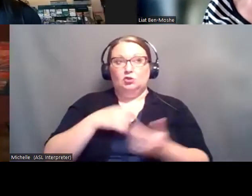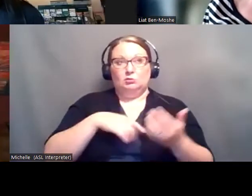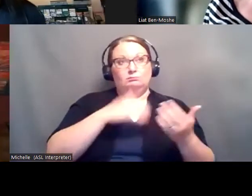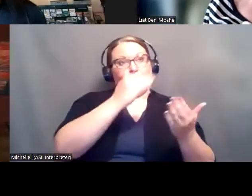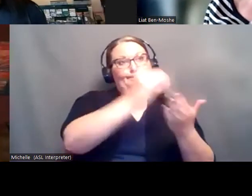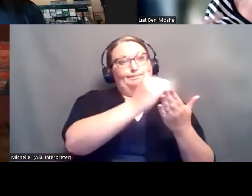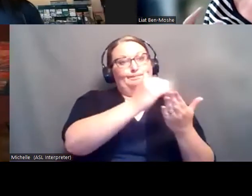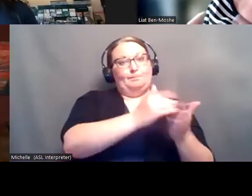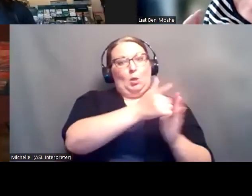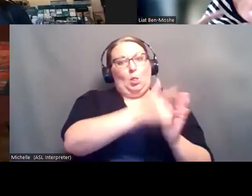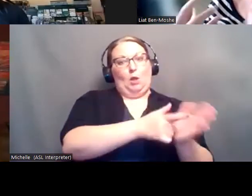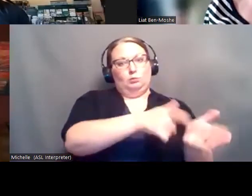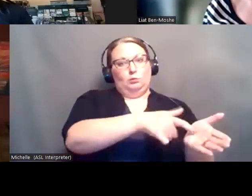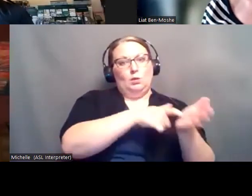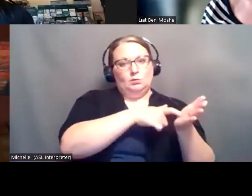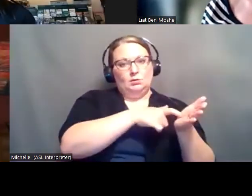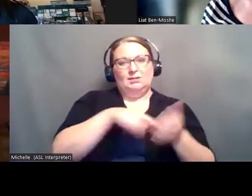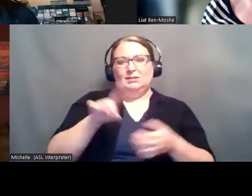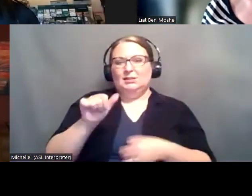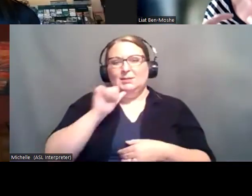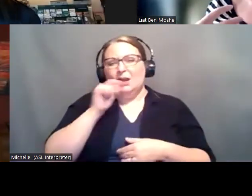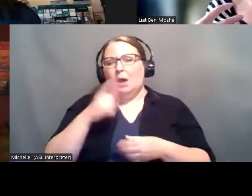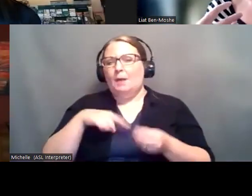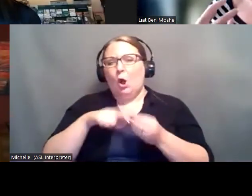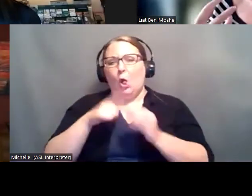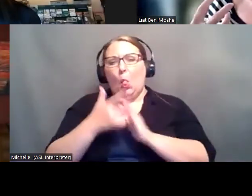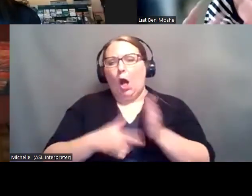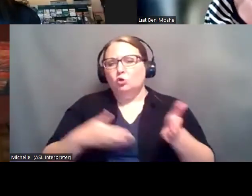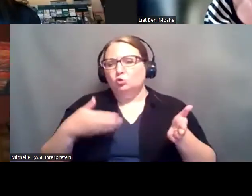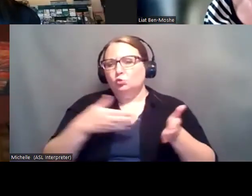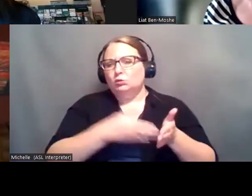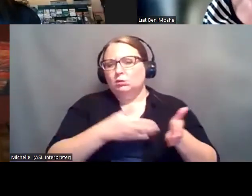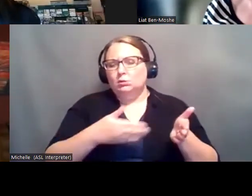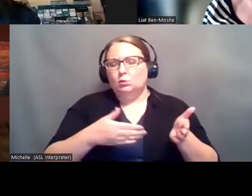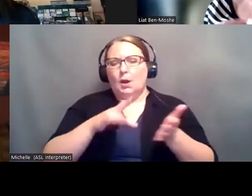the disability is not about lawsuits and it's not about medical condition,